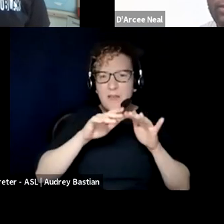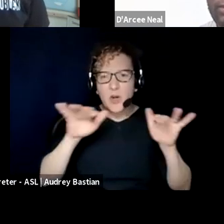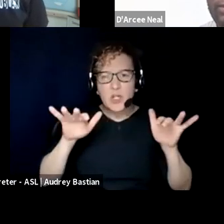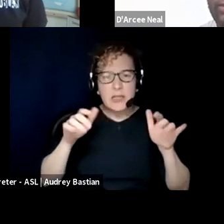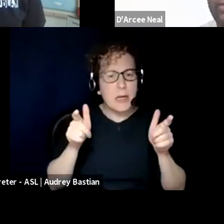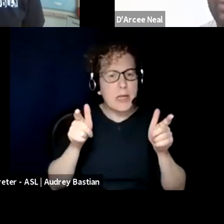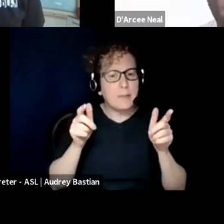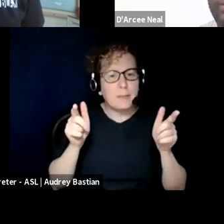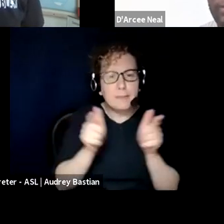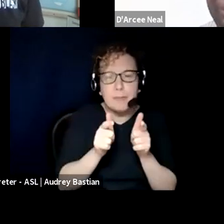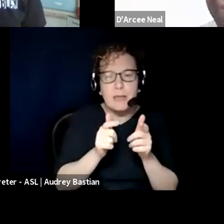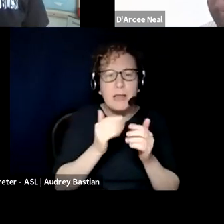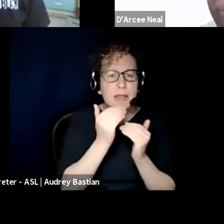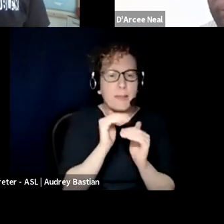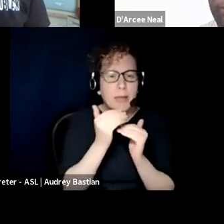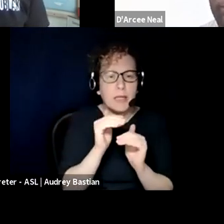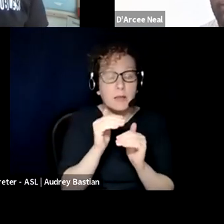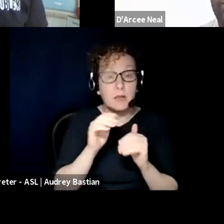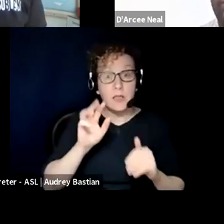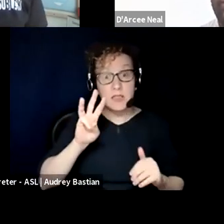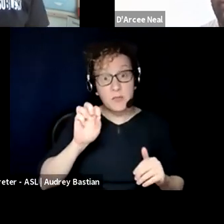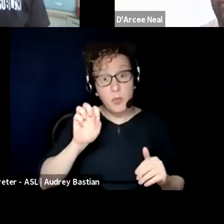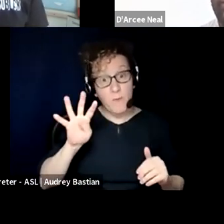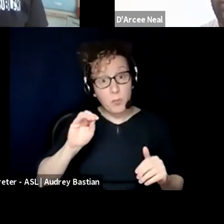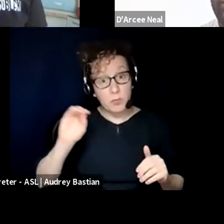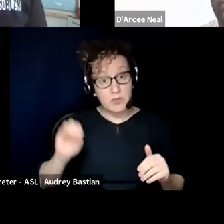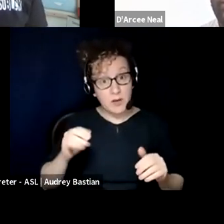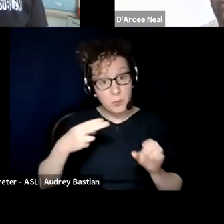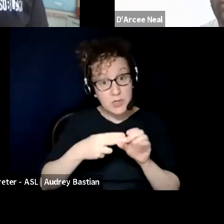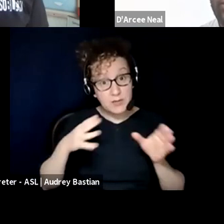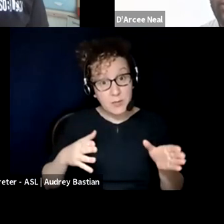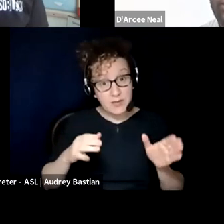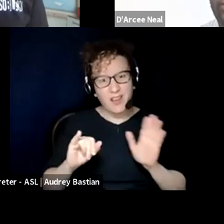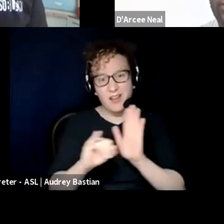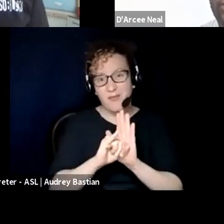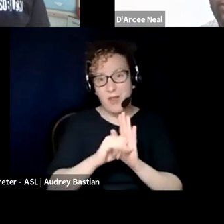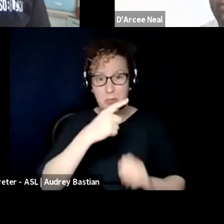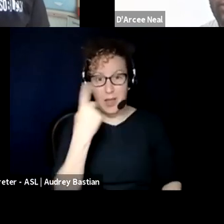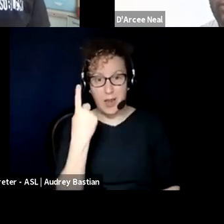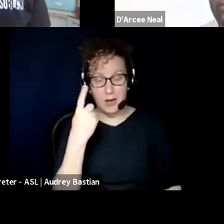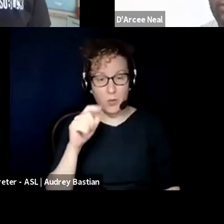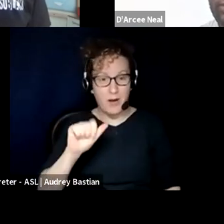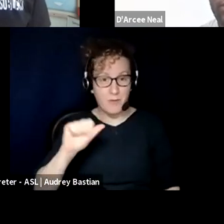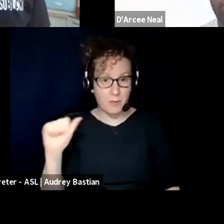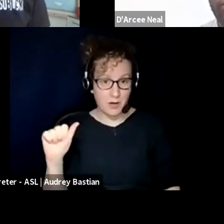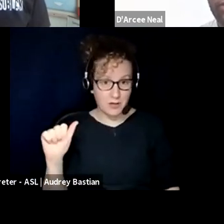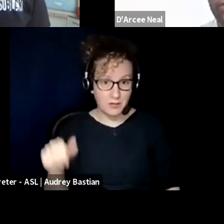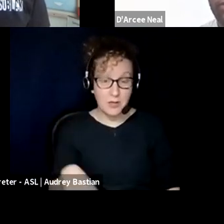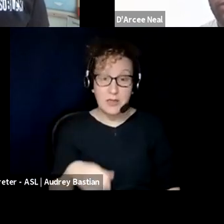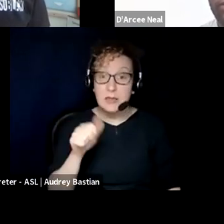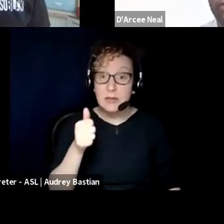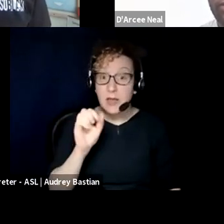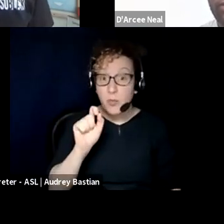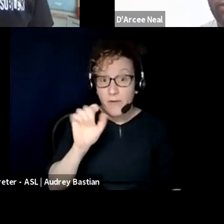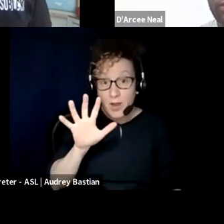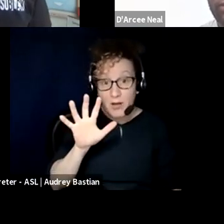where 6.4% of participants identified as Black or African-American, 10.5% as those who disclosed